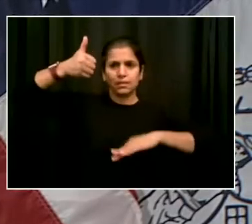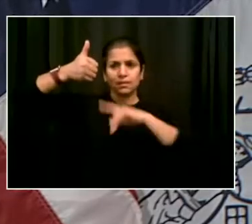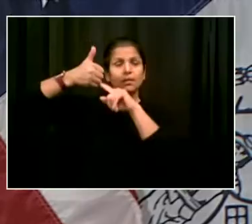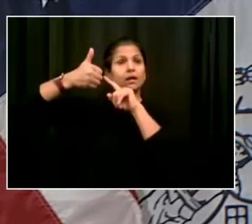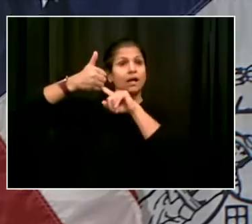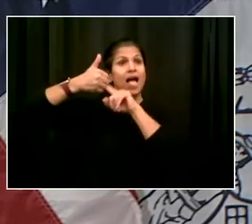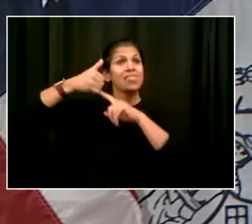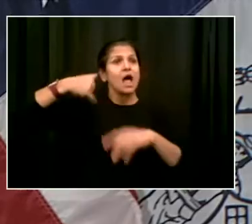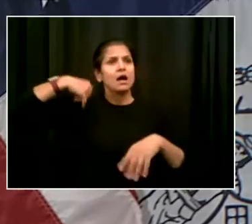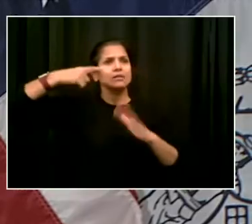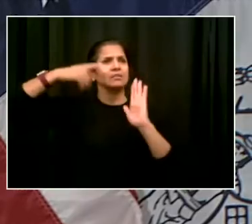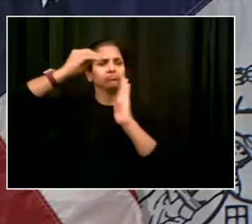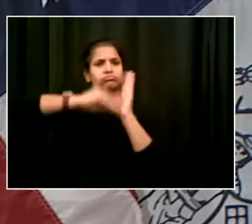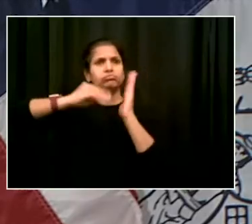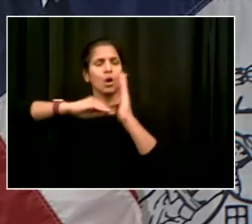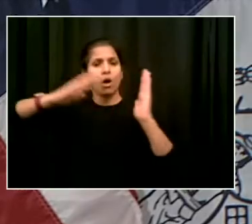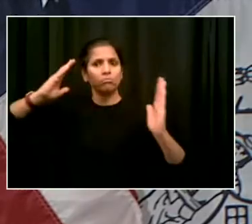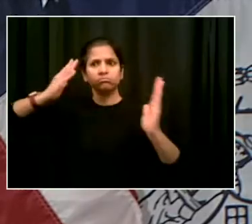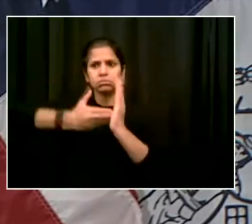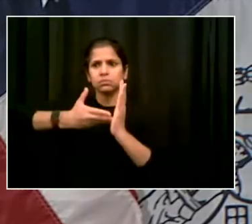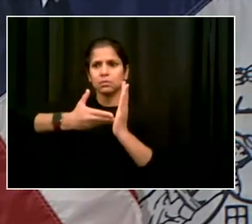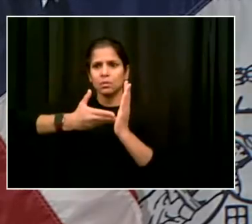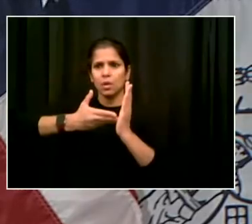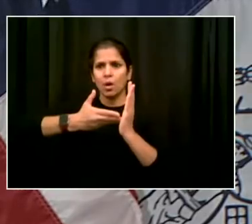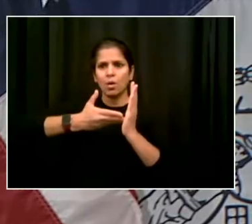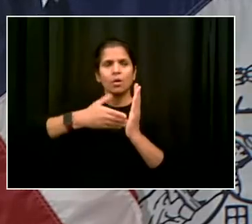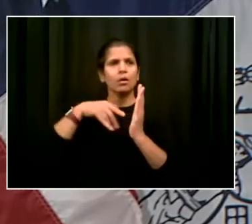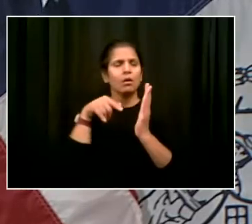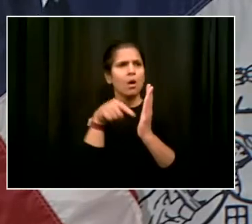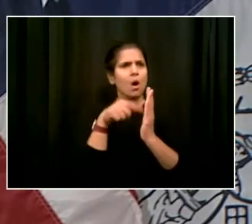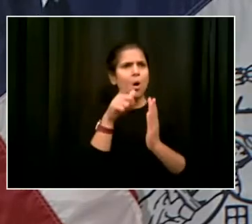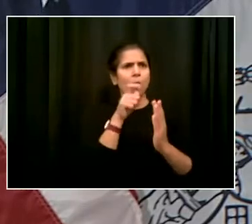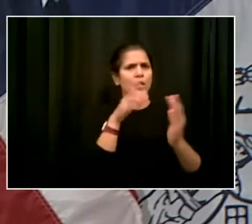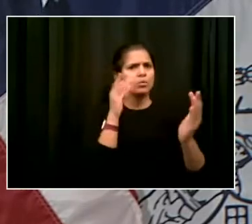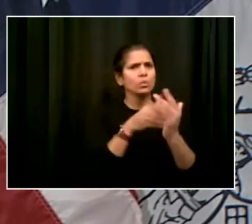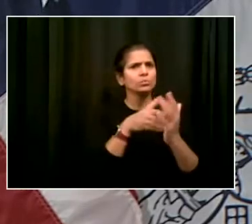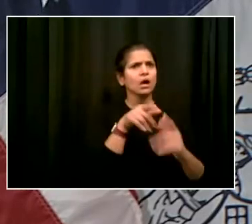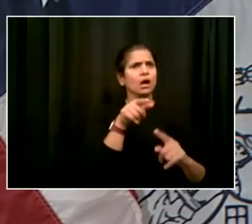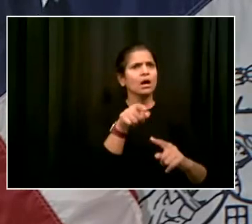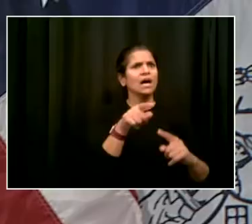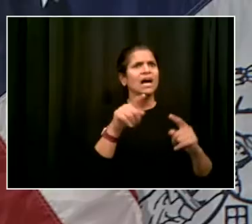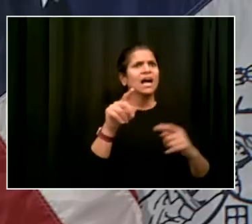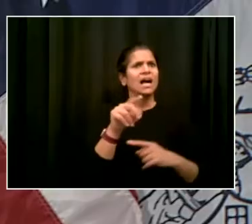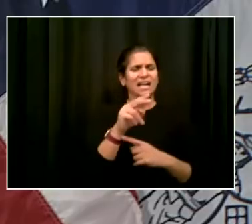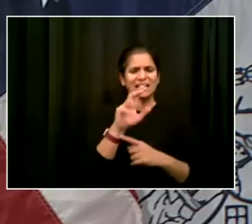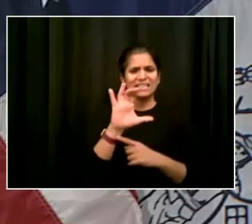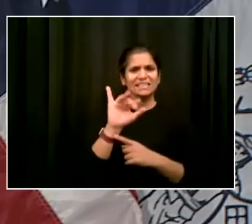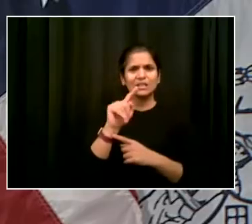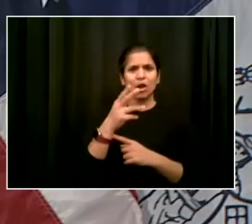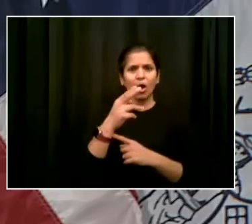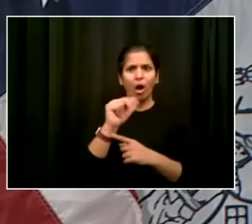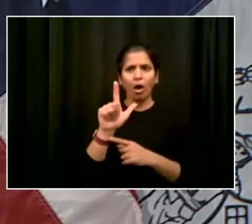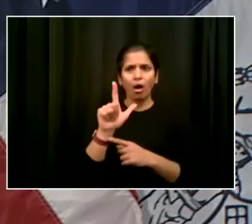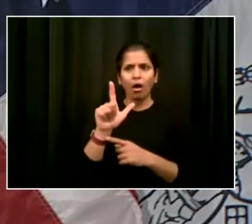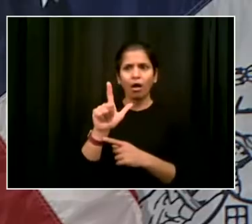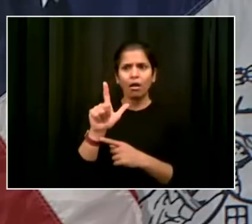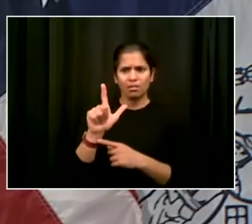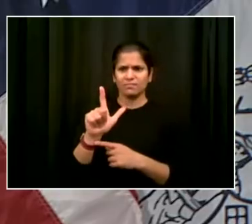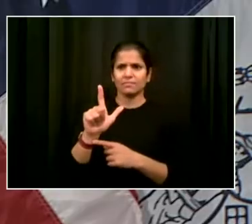IN AN EFFORT TO GET CITY HALL TO PROVIDE DOCUMENTS RELATING TO ITS